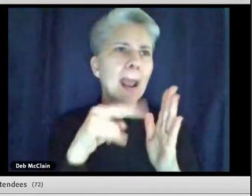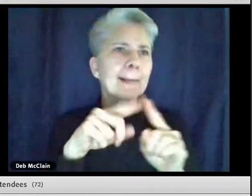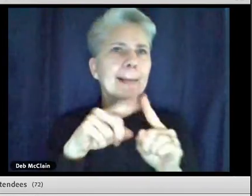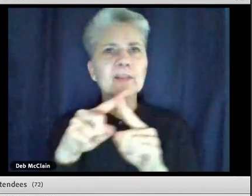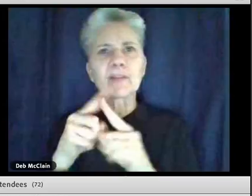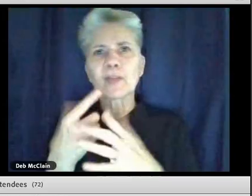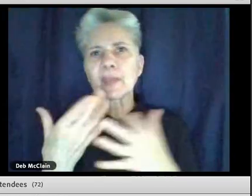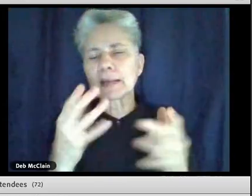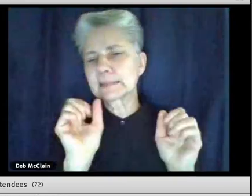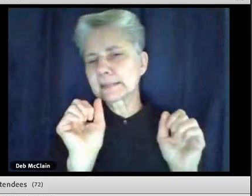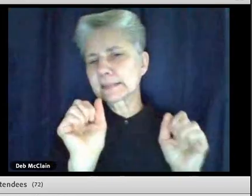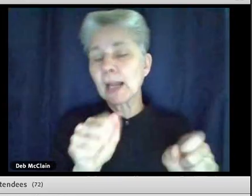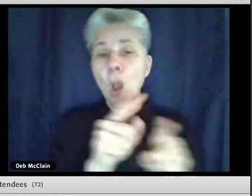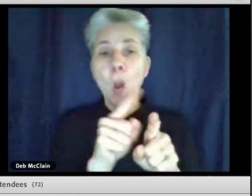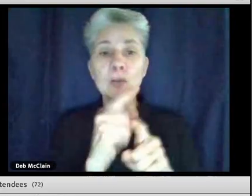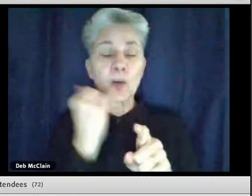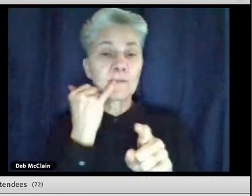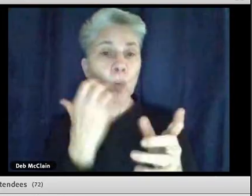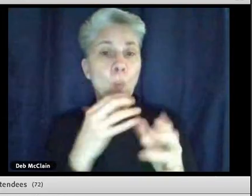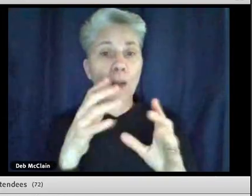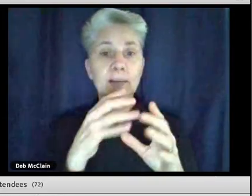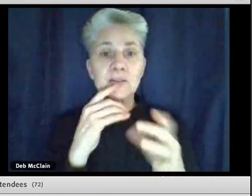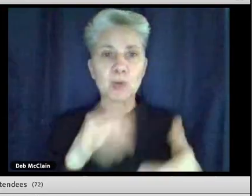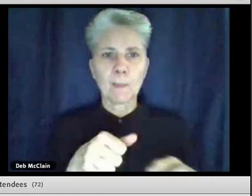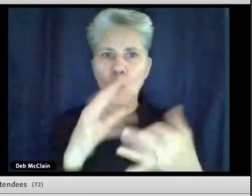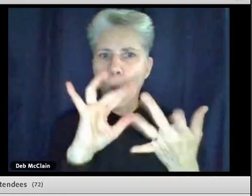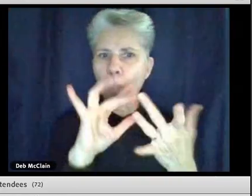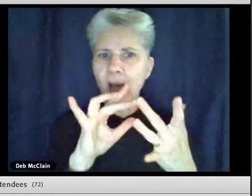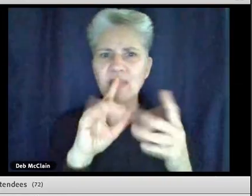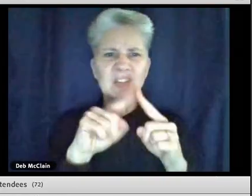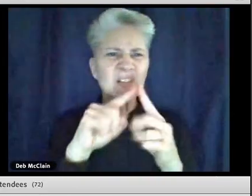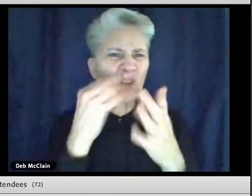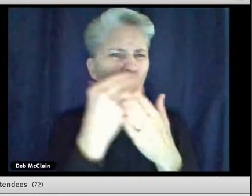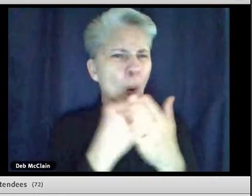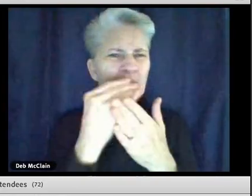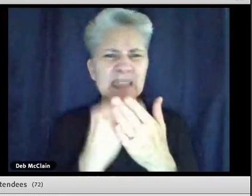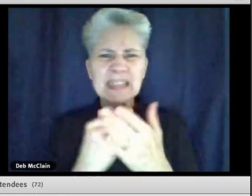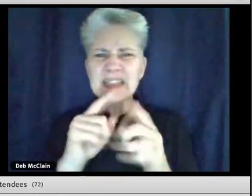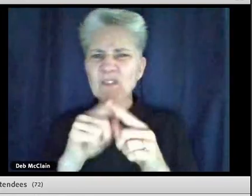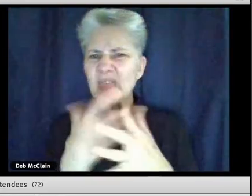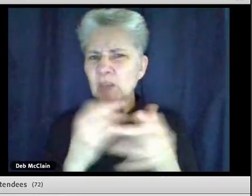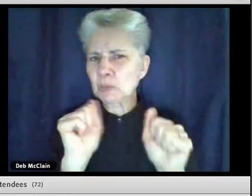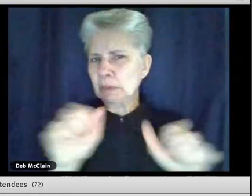or play the piano or a board game or paint, all those different things. Also, if you want to go online,